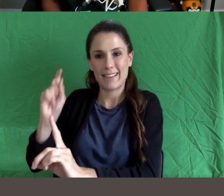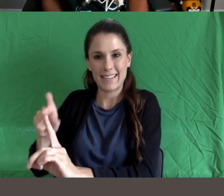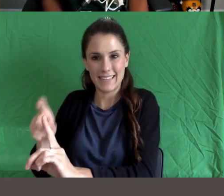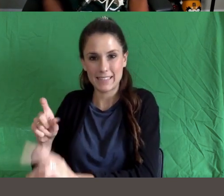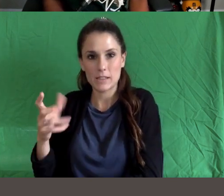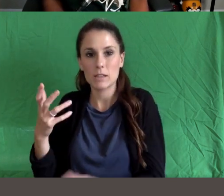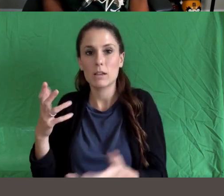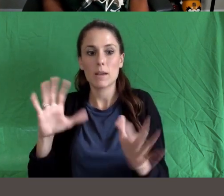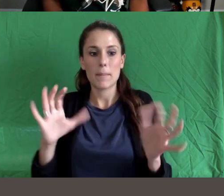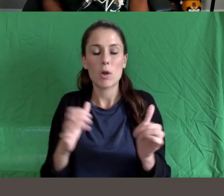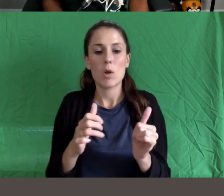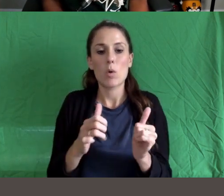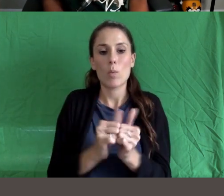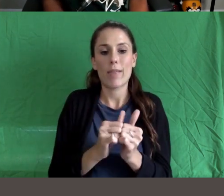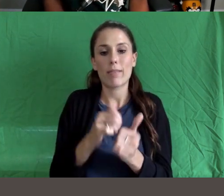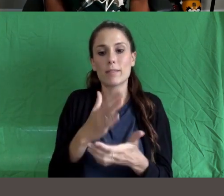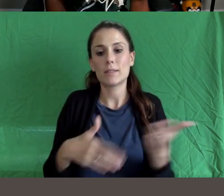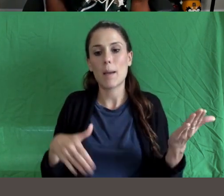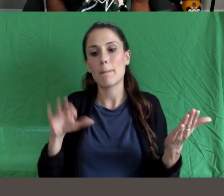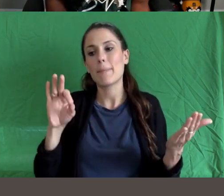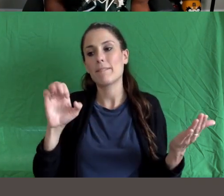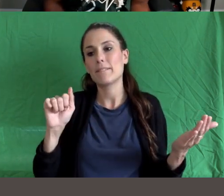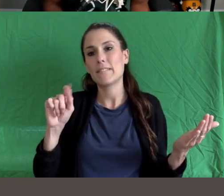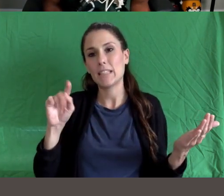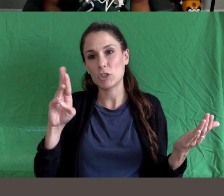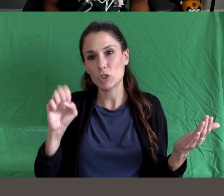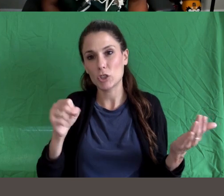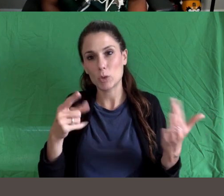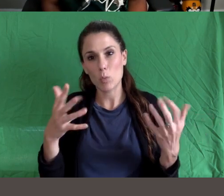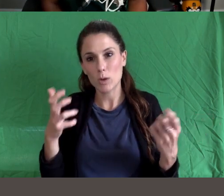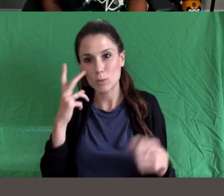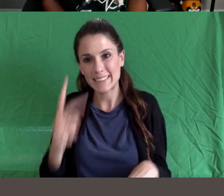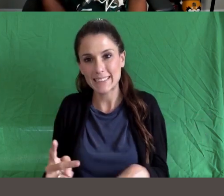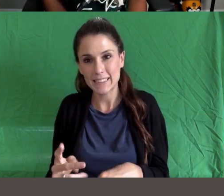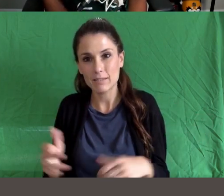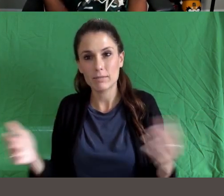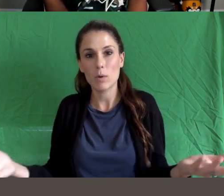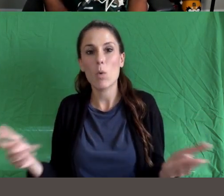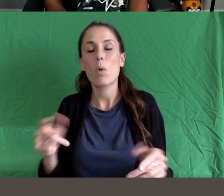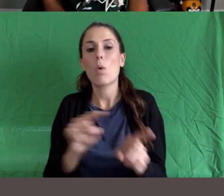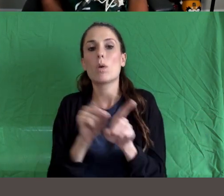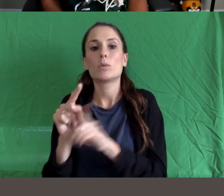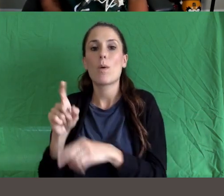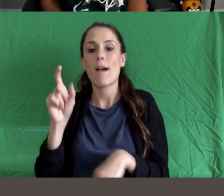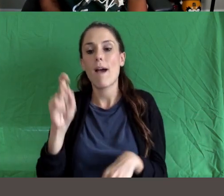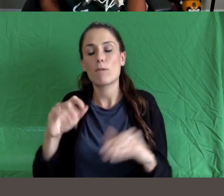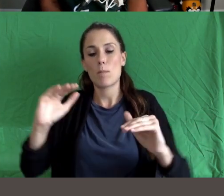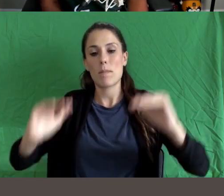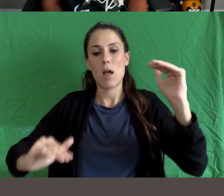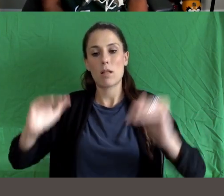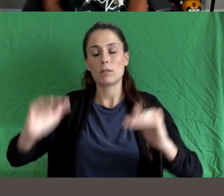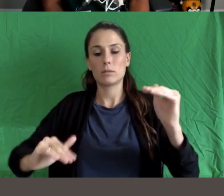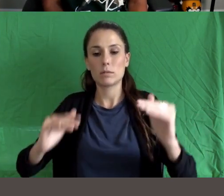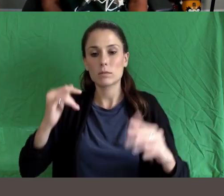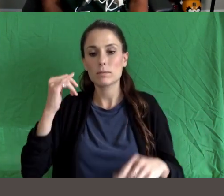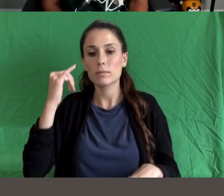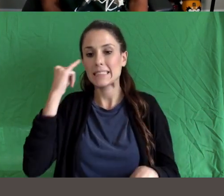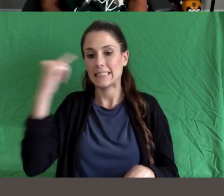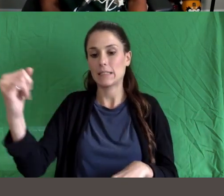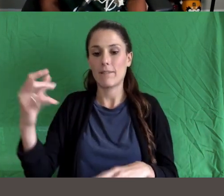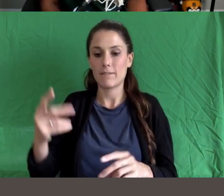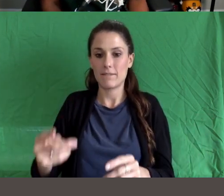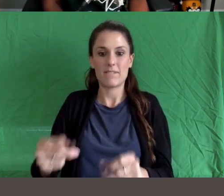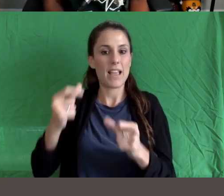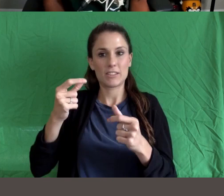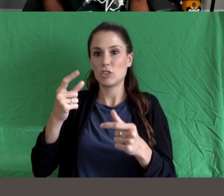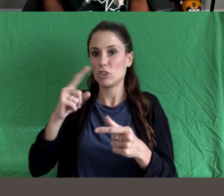some of the features that you would like to see. You also have to balance the idea of a quick turnaround,